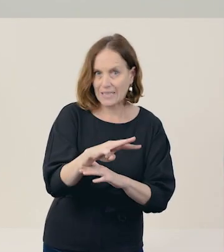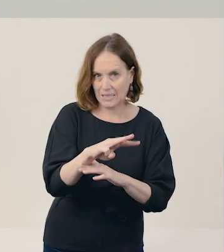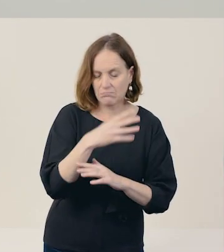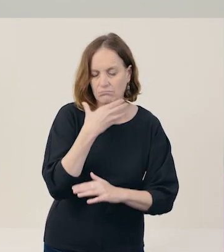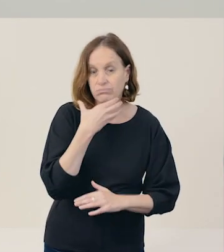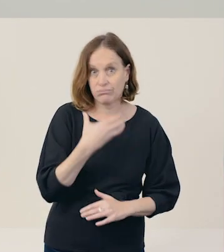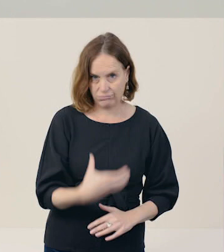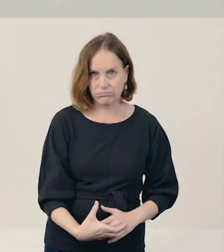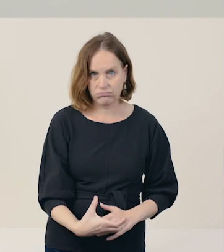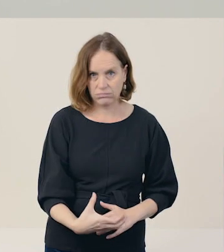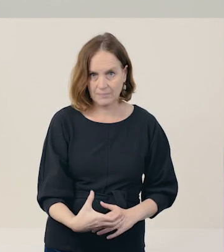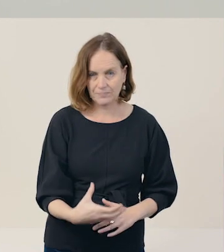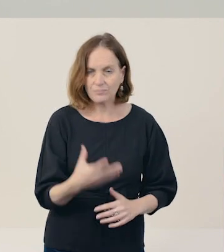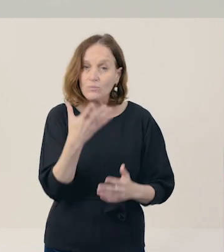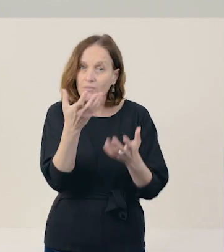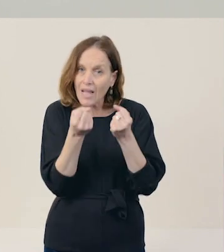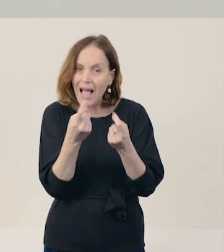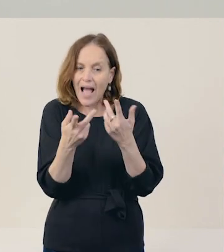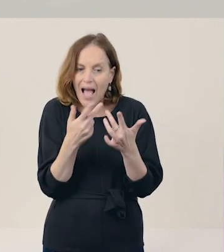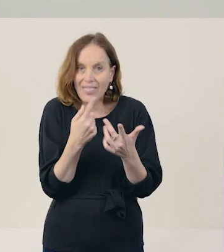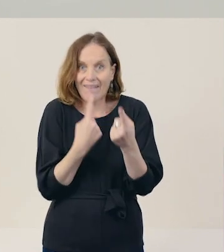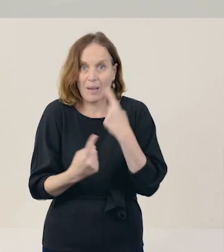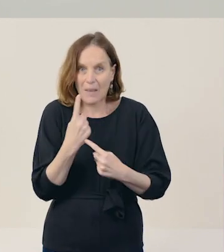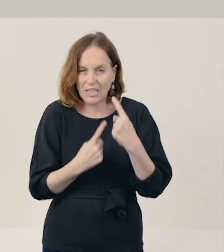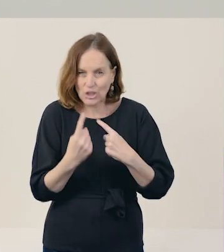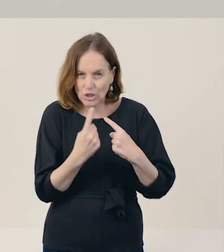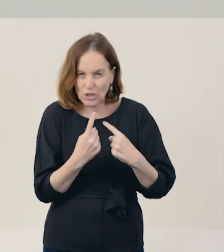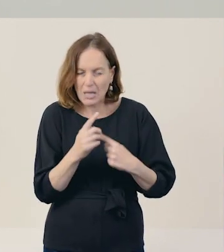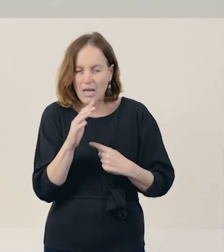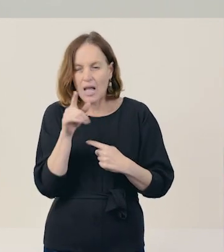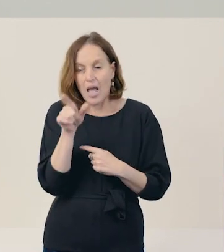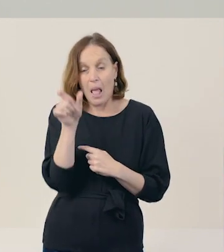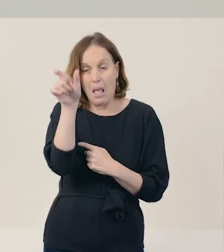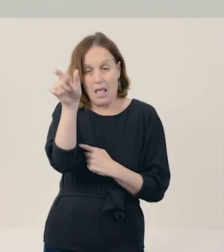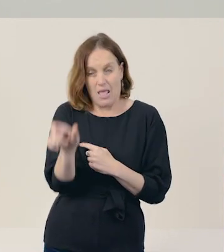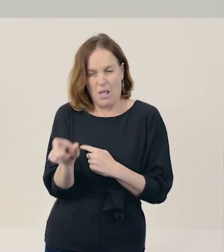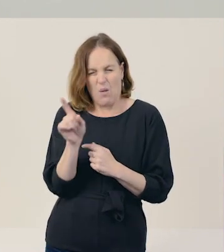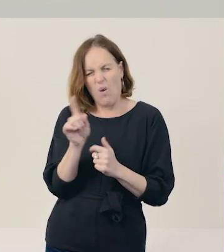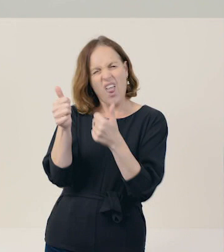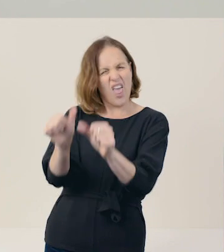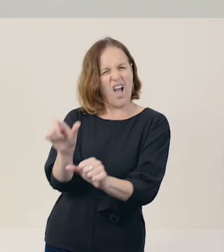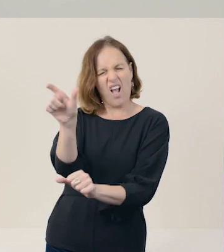The orientation provides us with some information, about the type of person the man from Ironbark is.